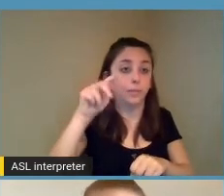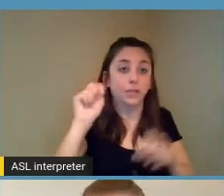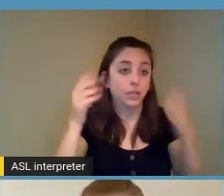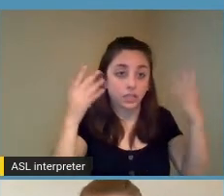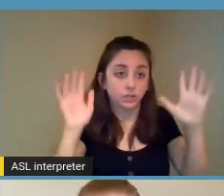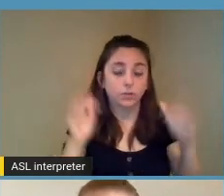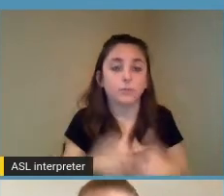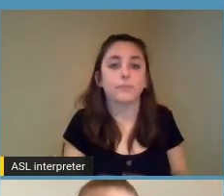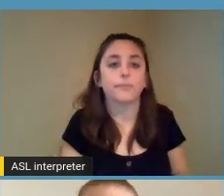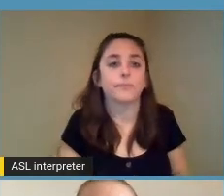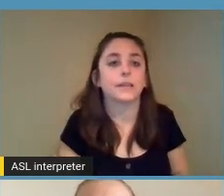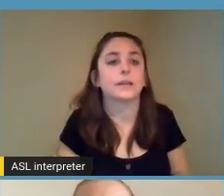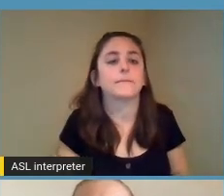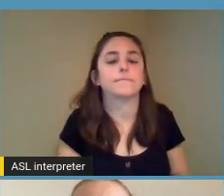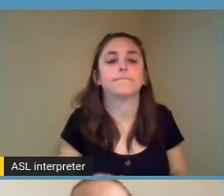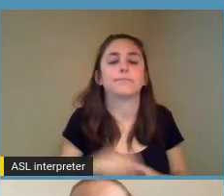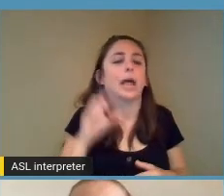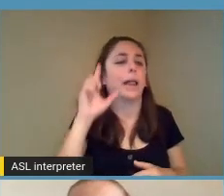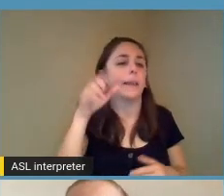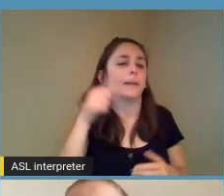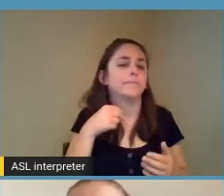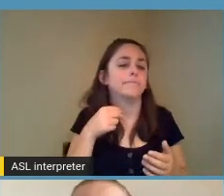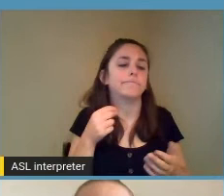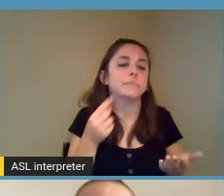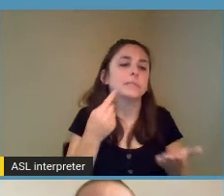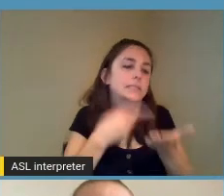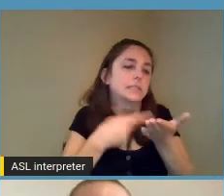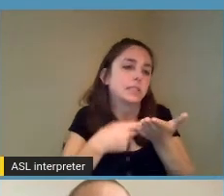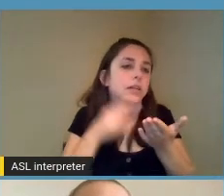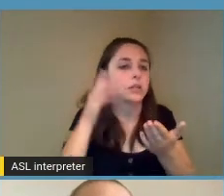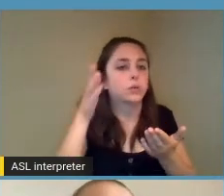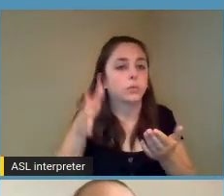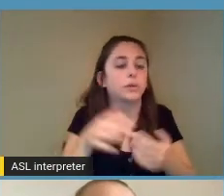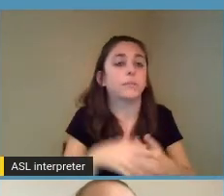little bit more about that a second or you can use Descript to do your entire podcast